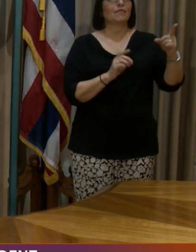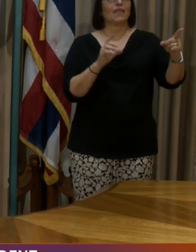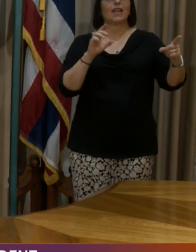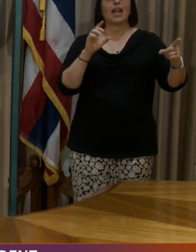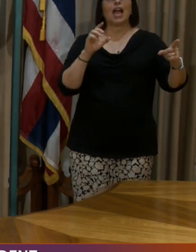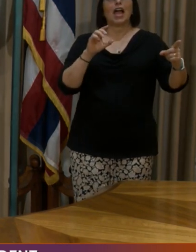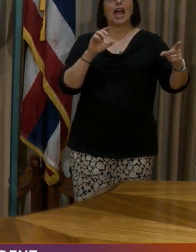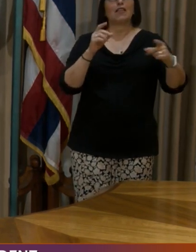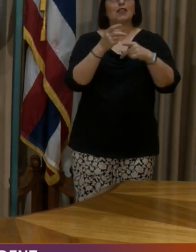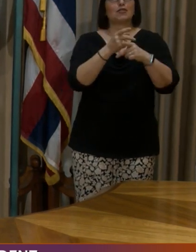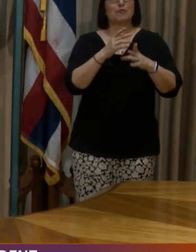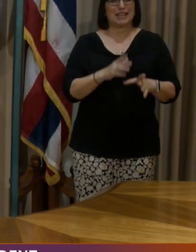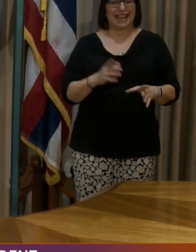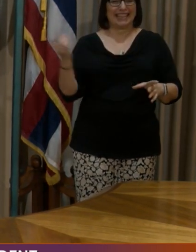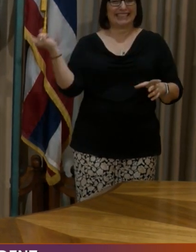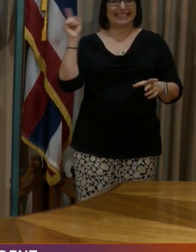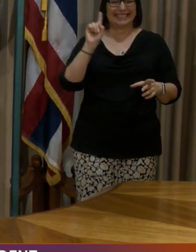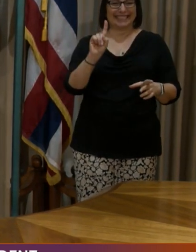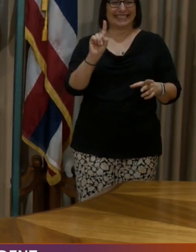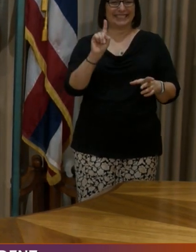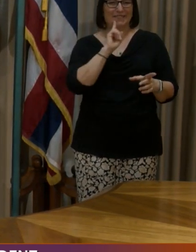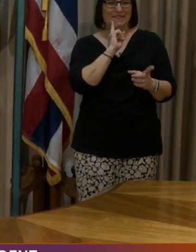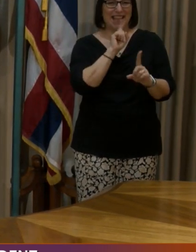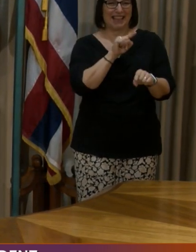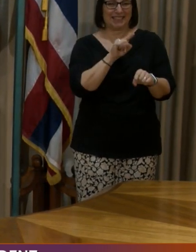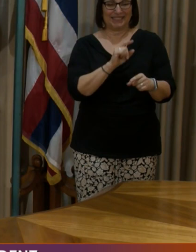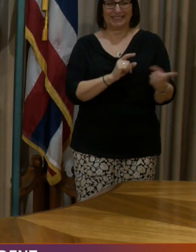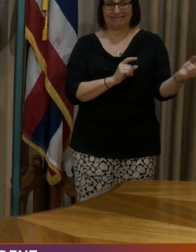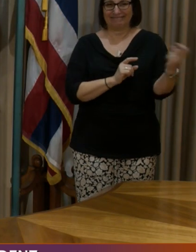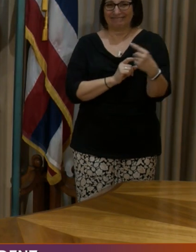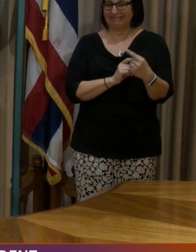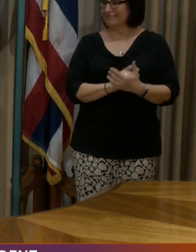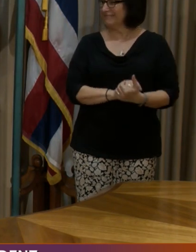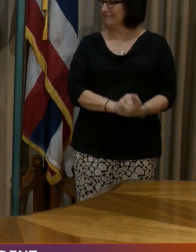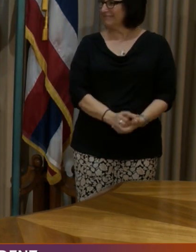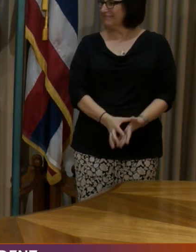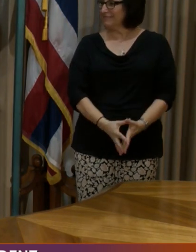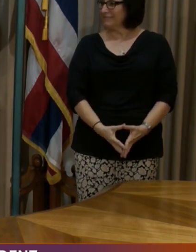COMPLEX? SUPERINTENDENTS MAKING HER WAY TO THE PODIUM.